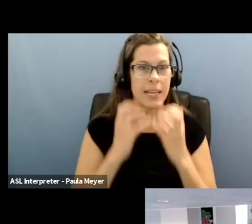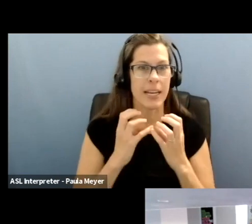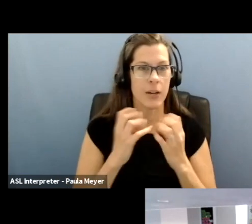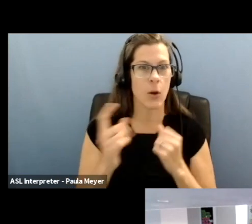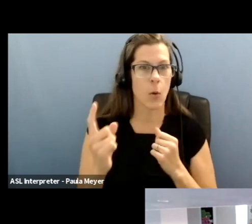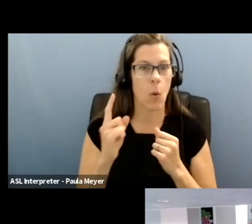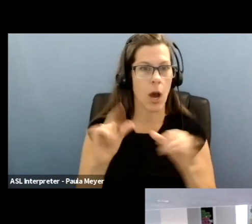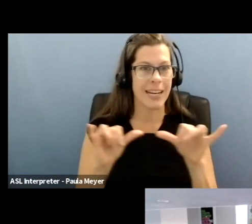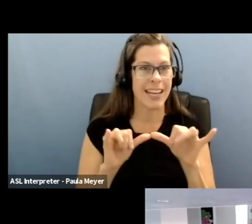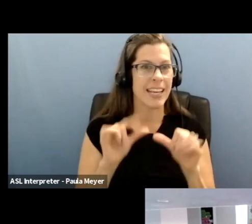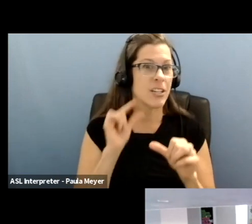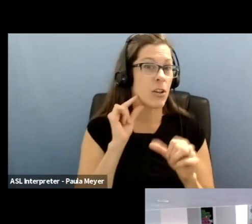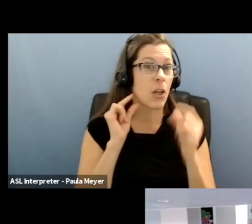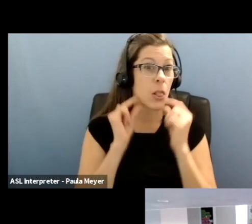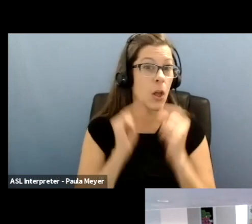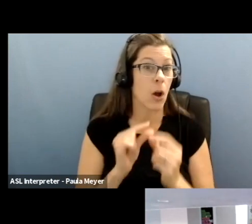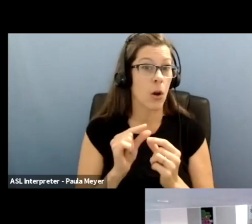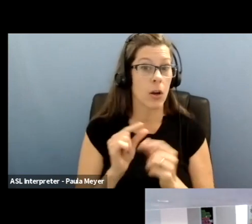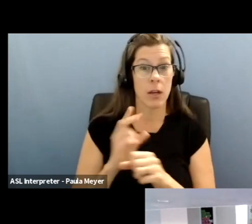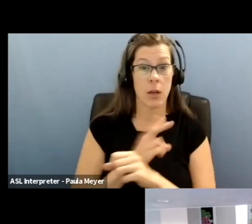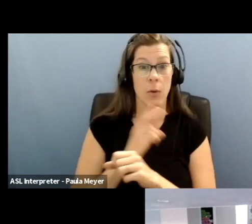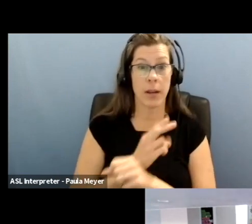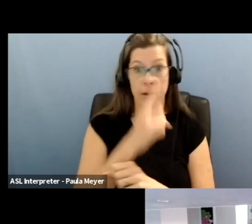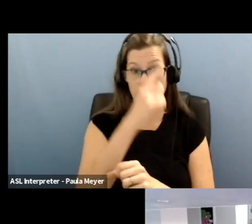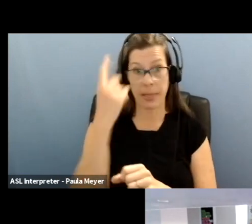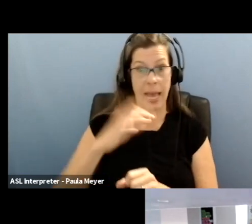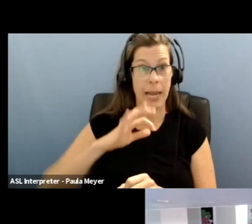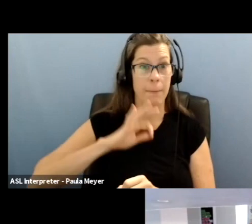I'm also wearing a black button down shirt